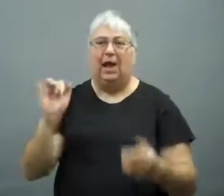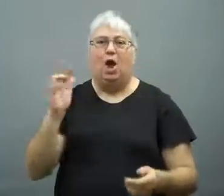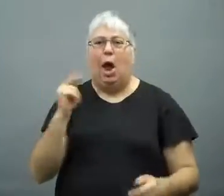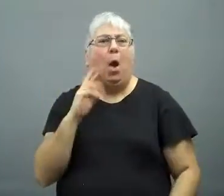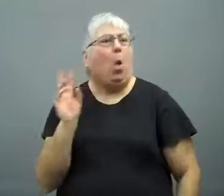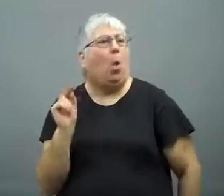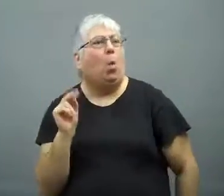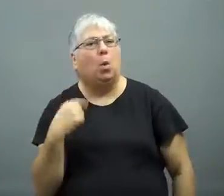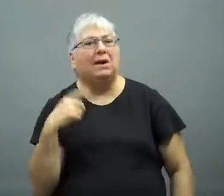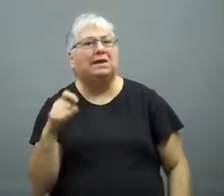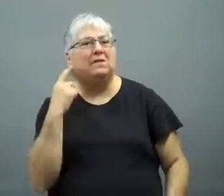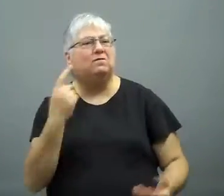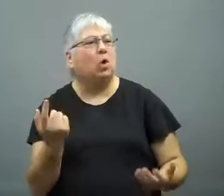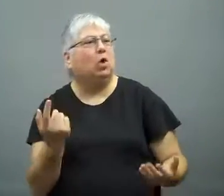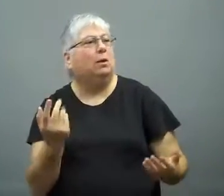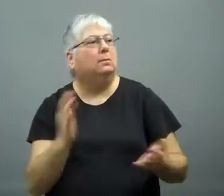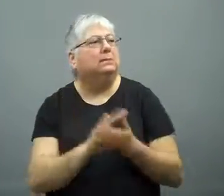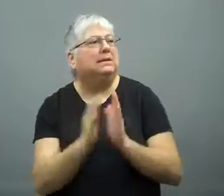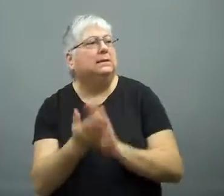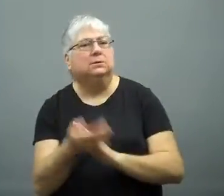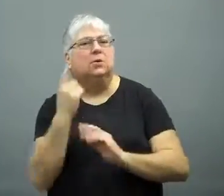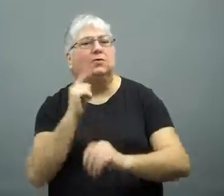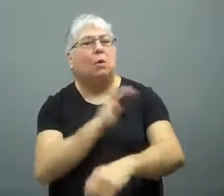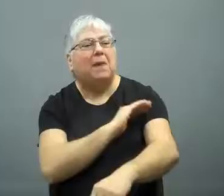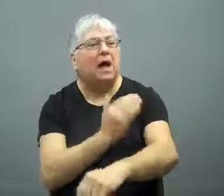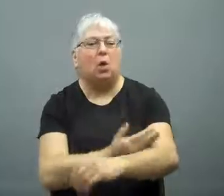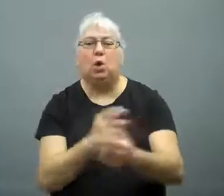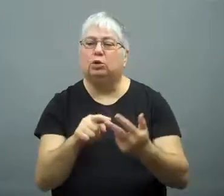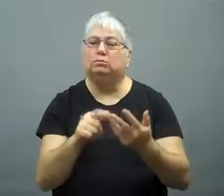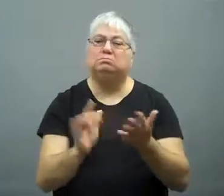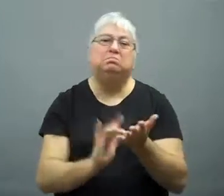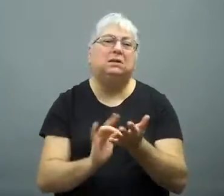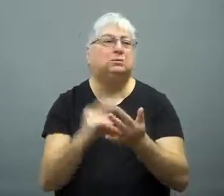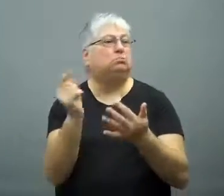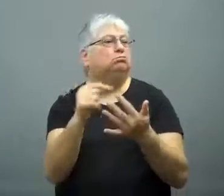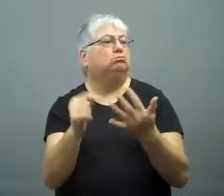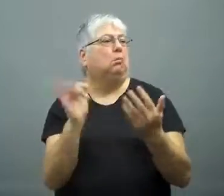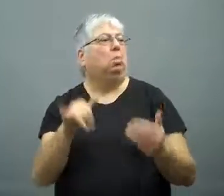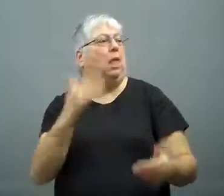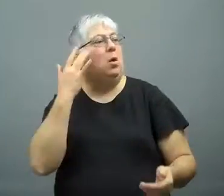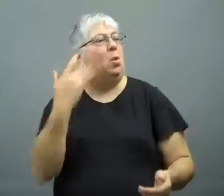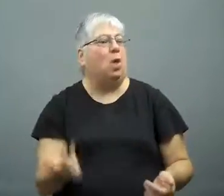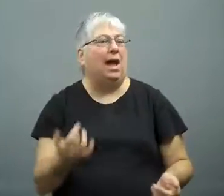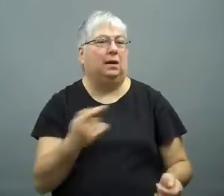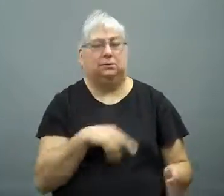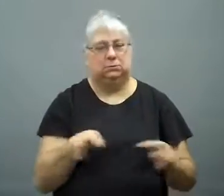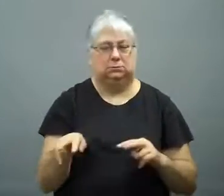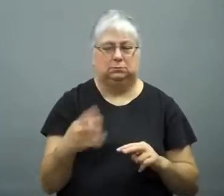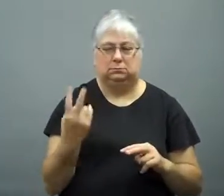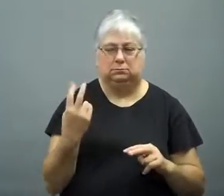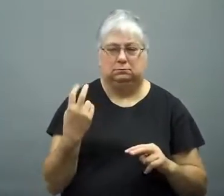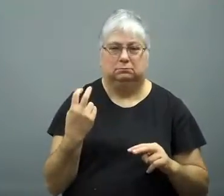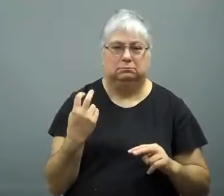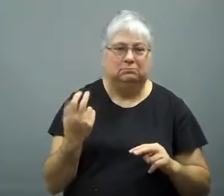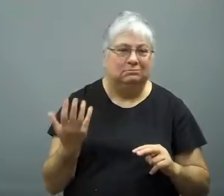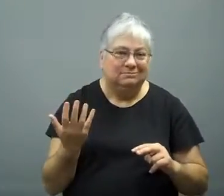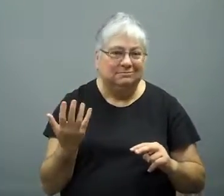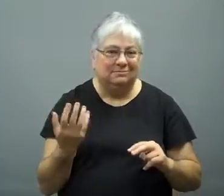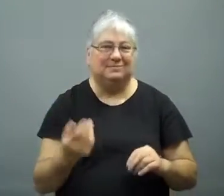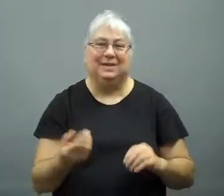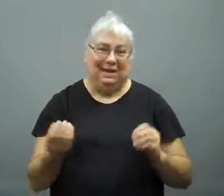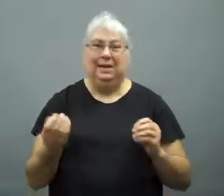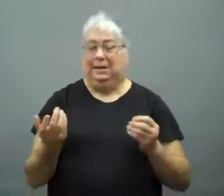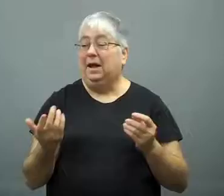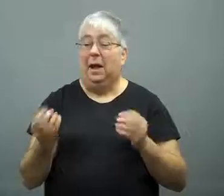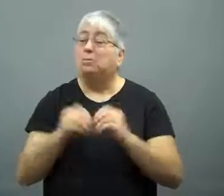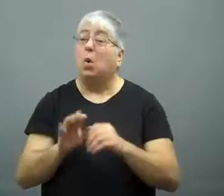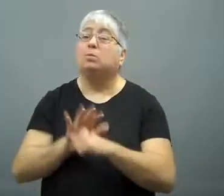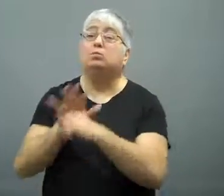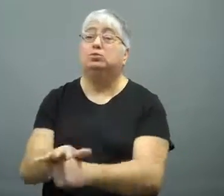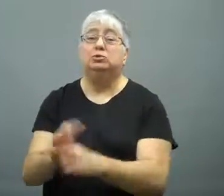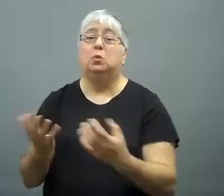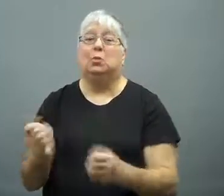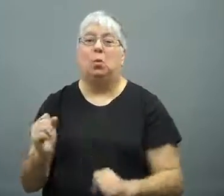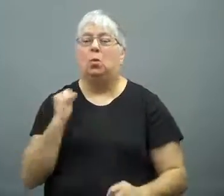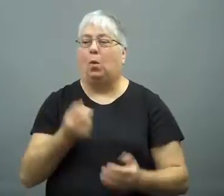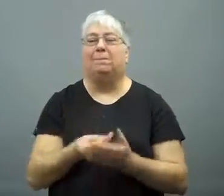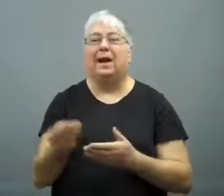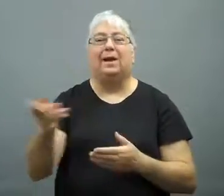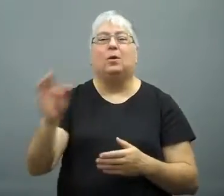Iran denied it, saying it needed the program for peaceful purposes.